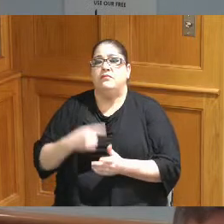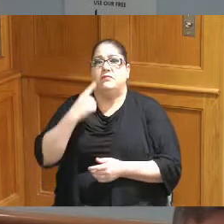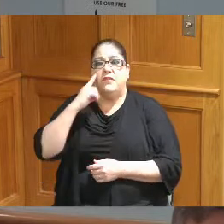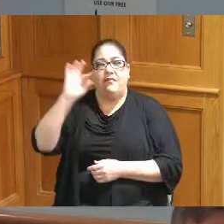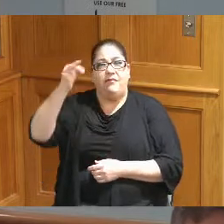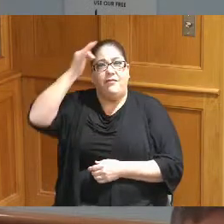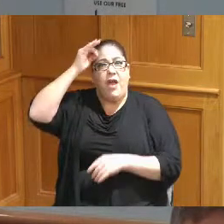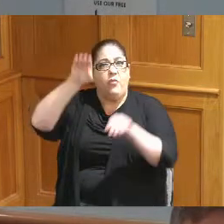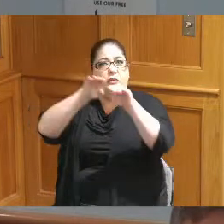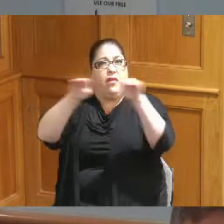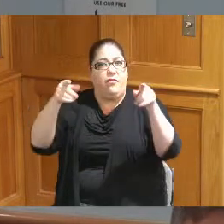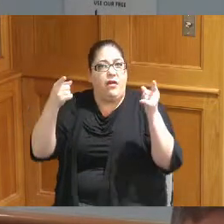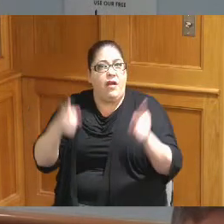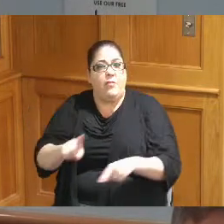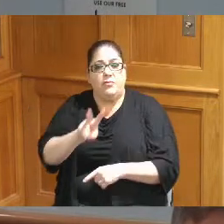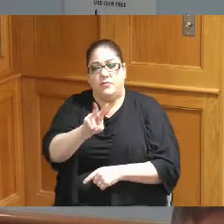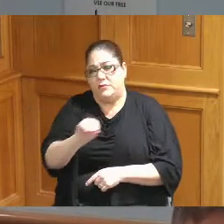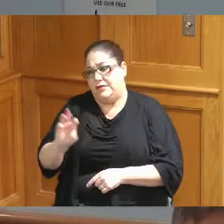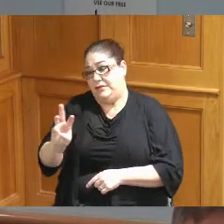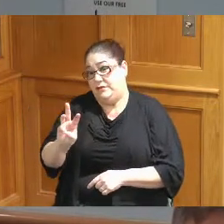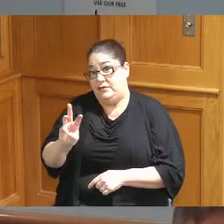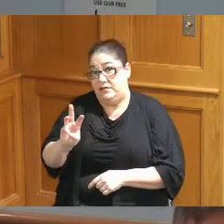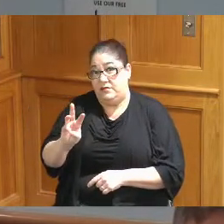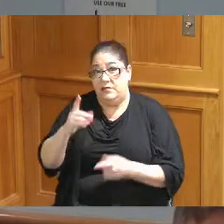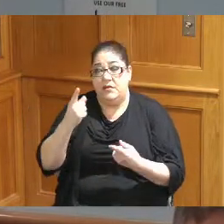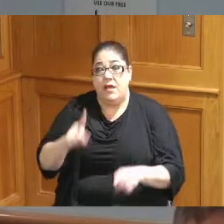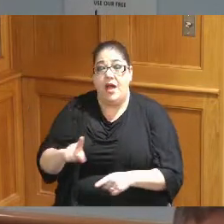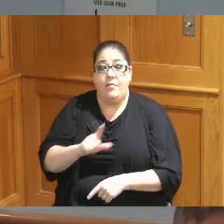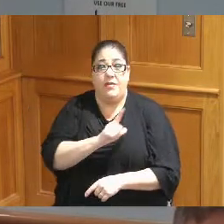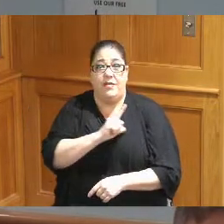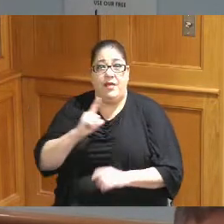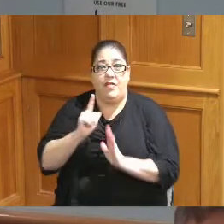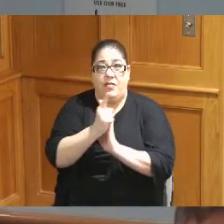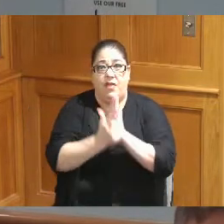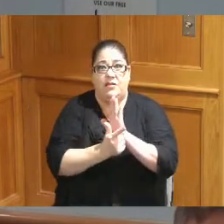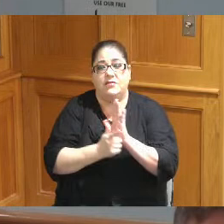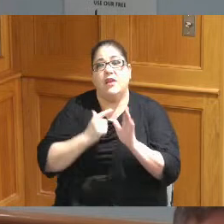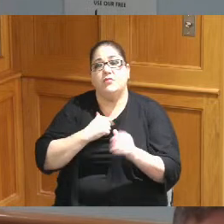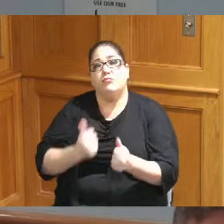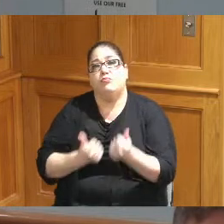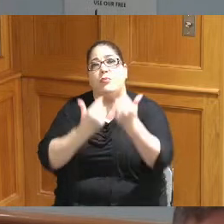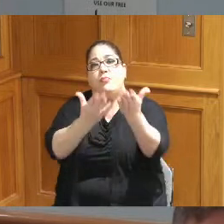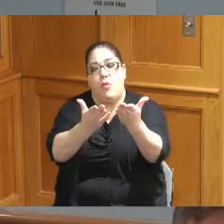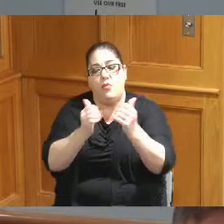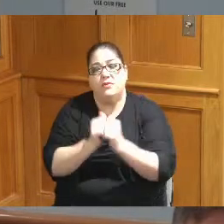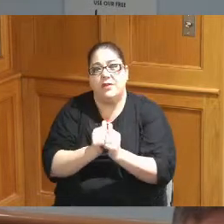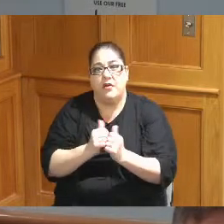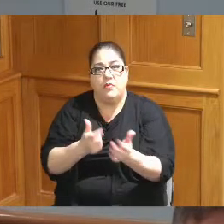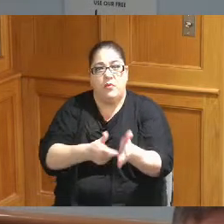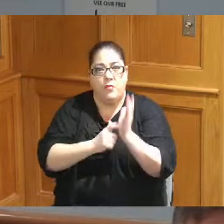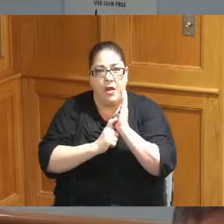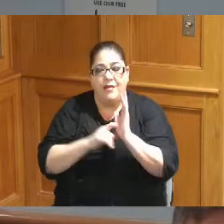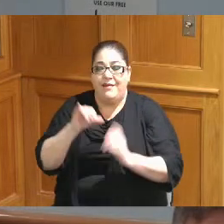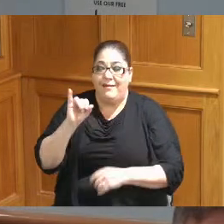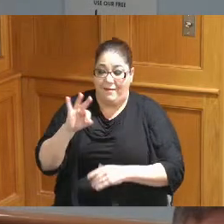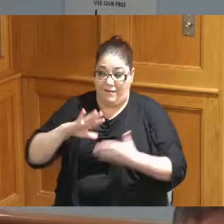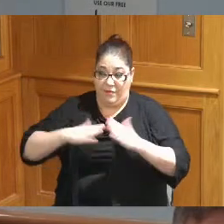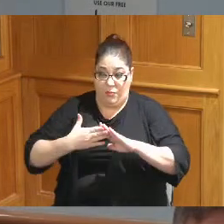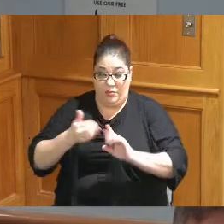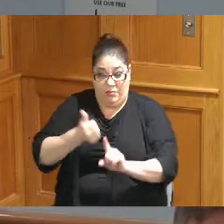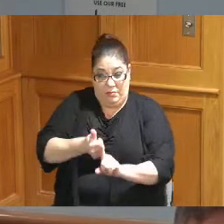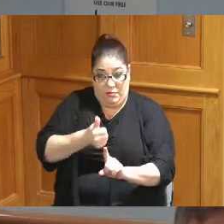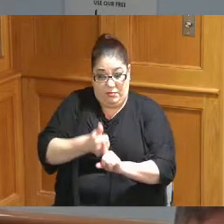2006 there was legislation proposed that required that if communities were going to get significant